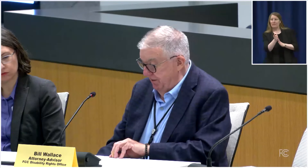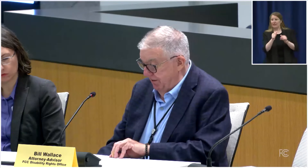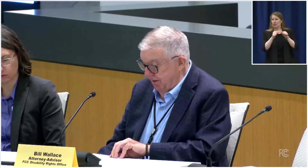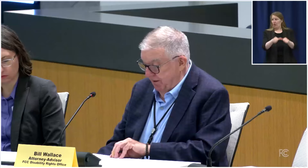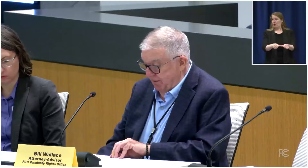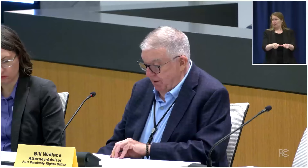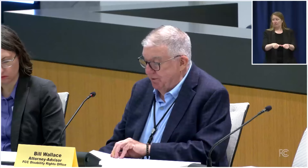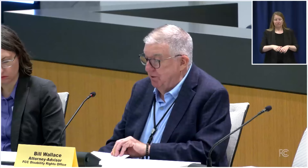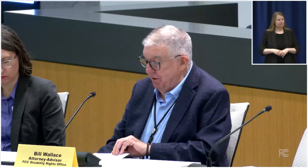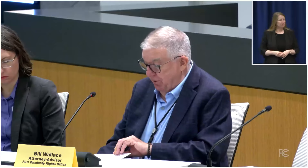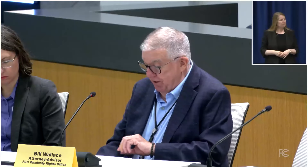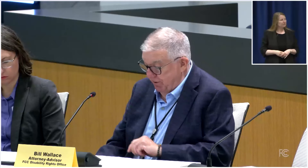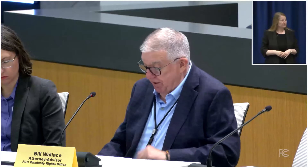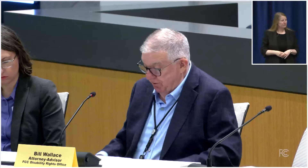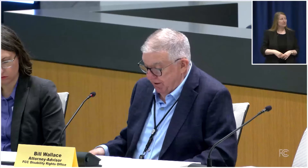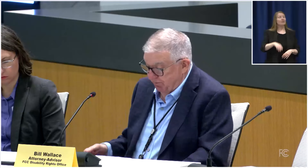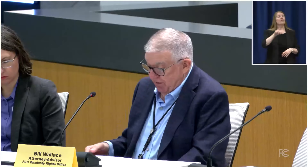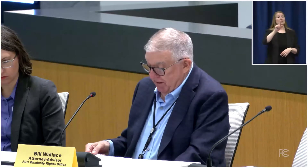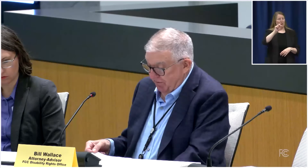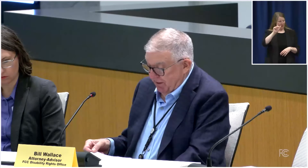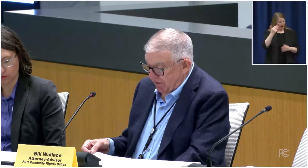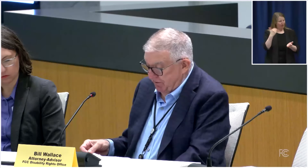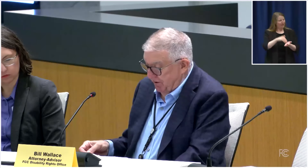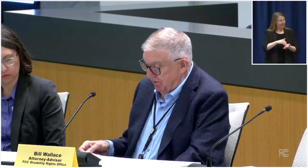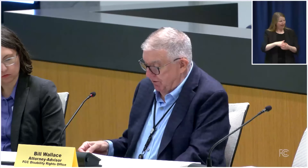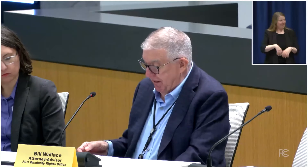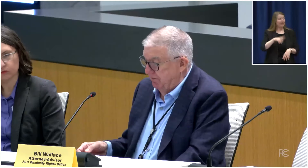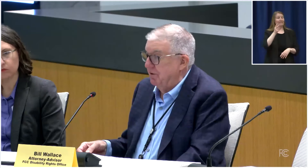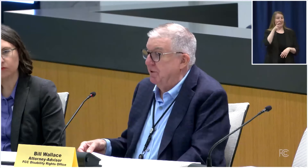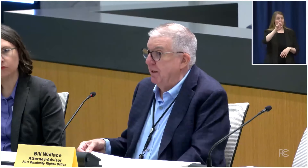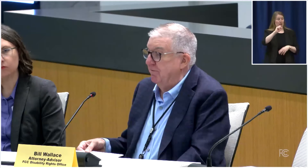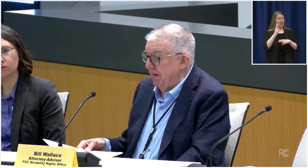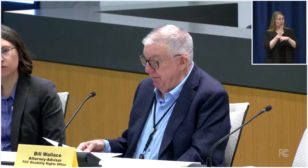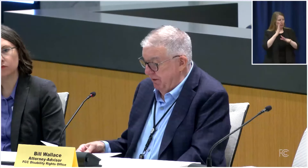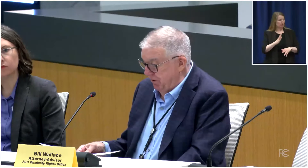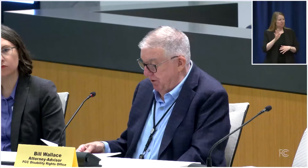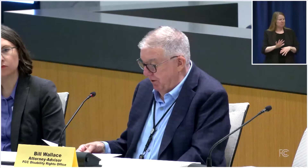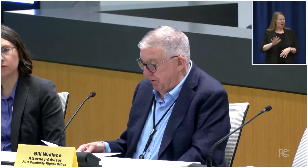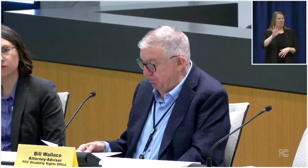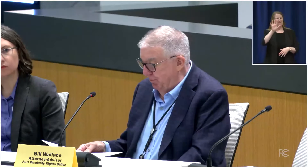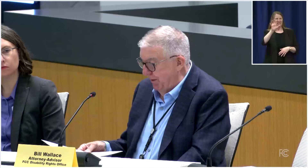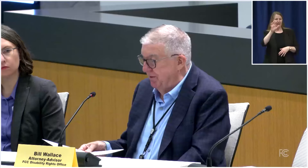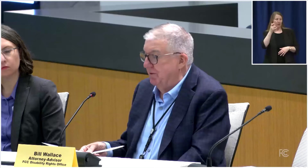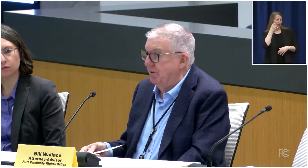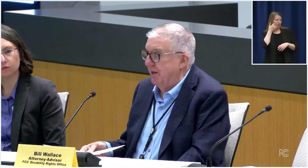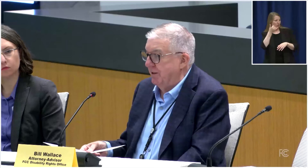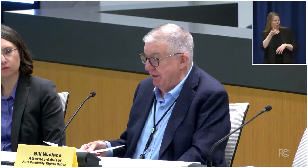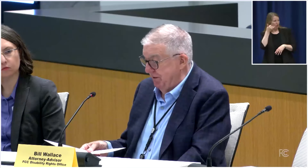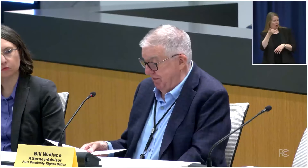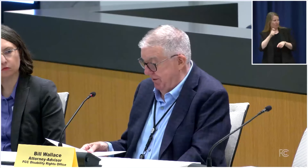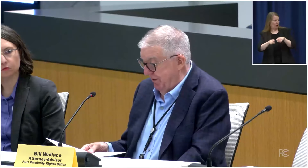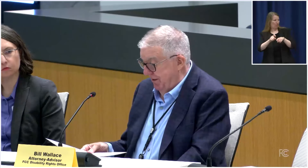USERS. IN 2023 VIDEO RELAY SERVICE USERS AVERAGED 4500 CALLS PER MONTH TO THE SOCIAL